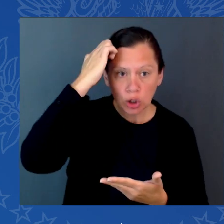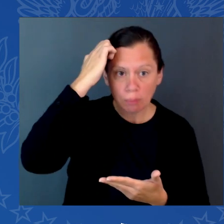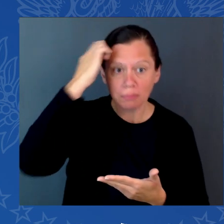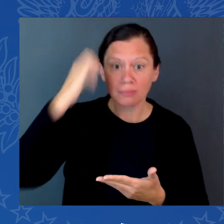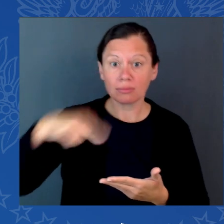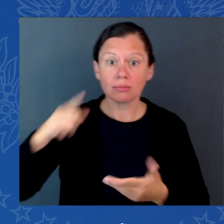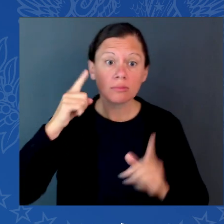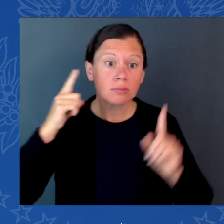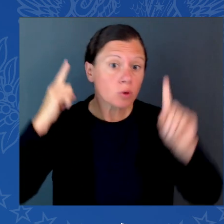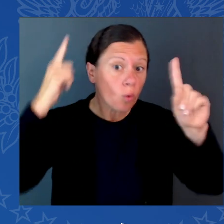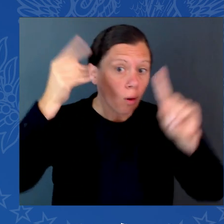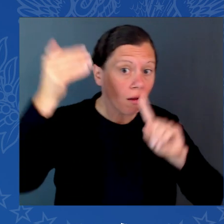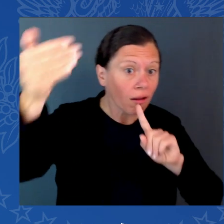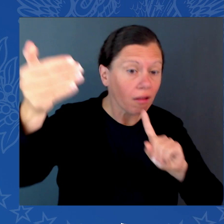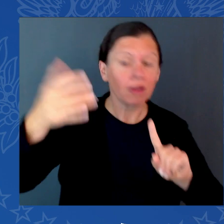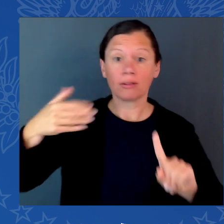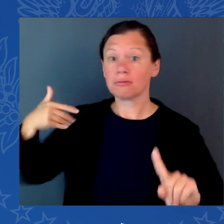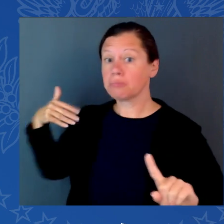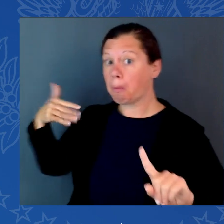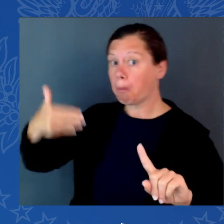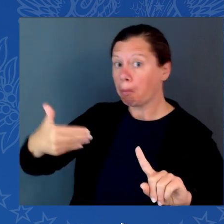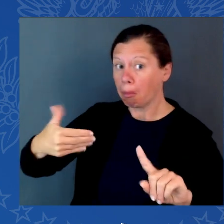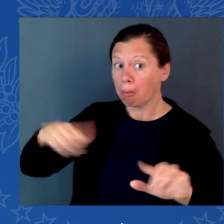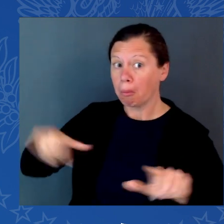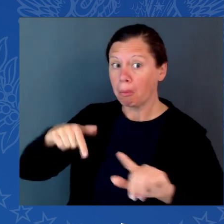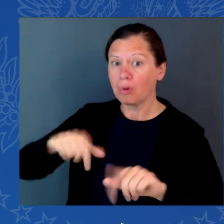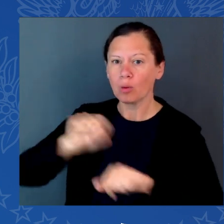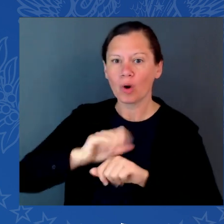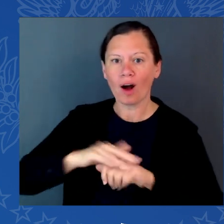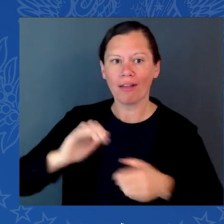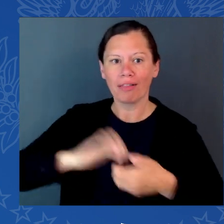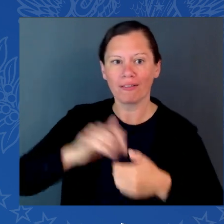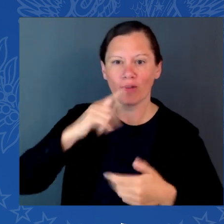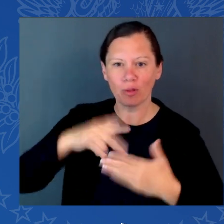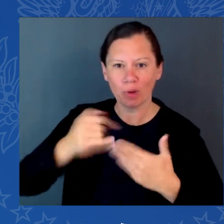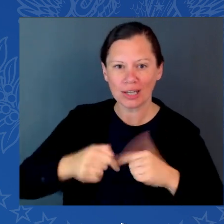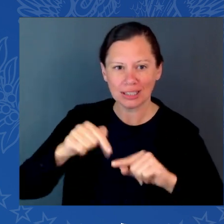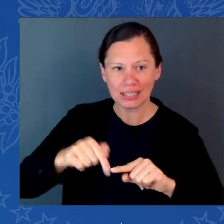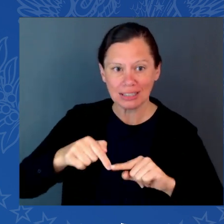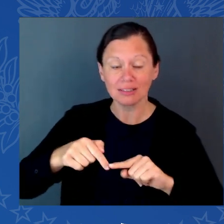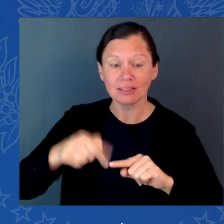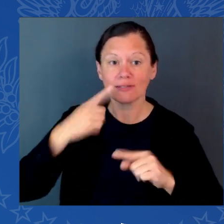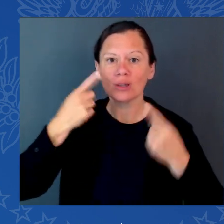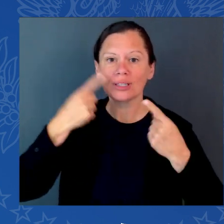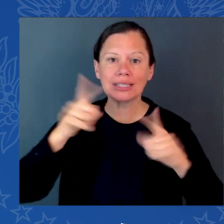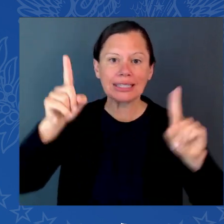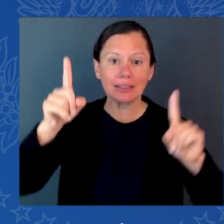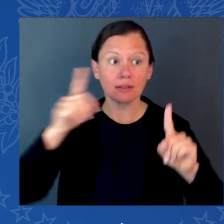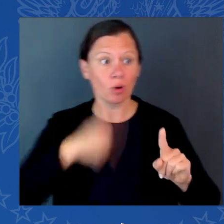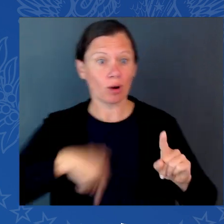ways that achieve the common interests of our countries through strengthening economic connectivity. This will also reflect positively on our partners